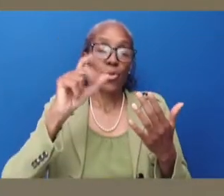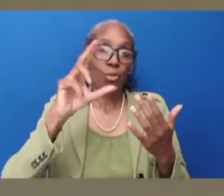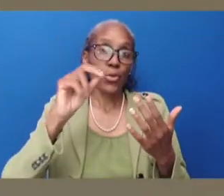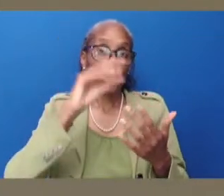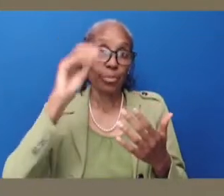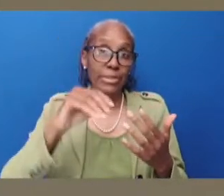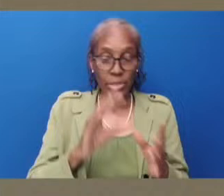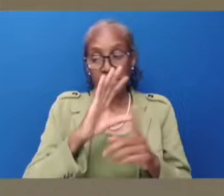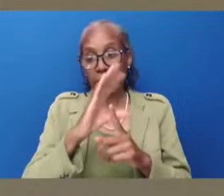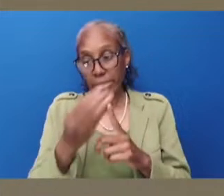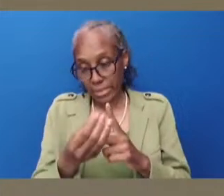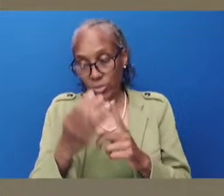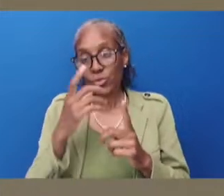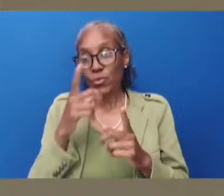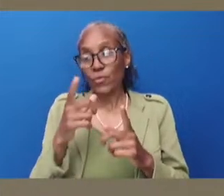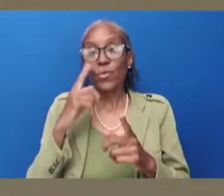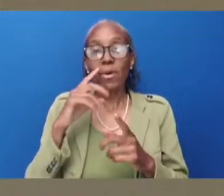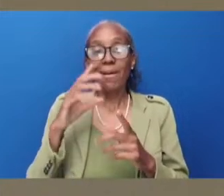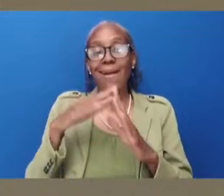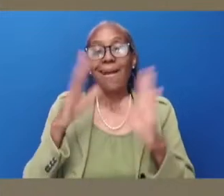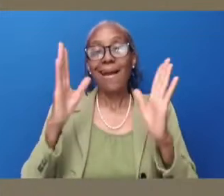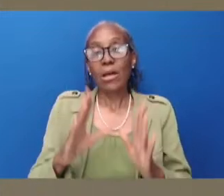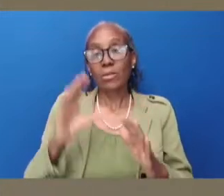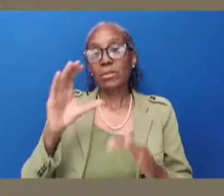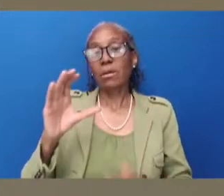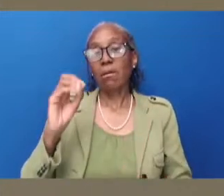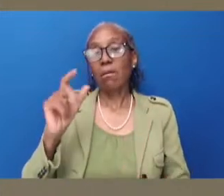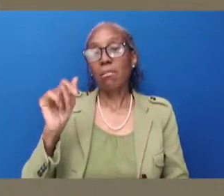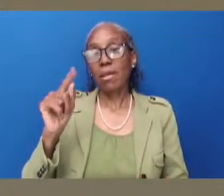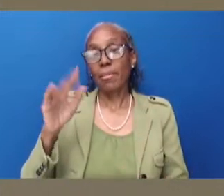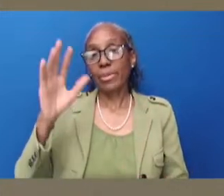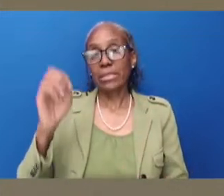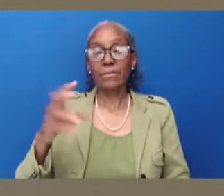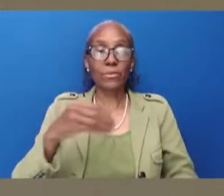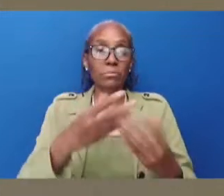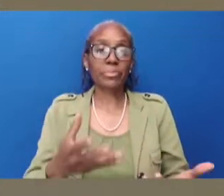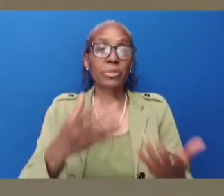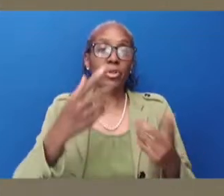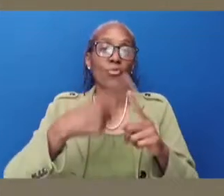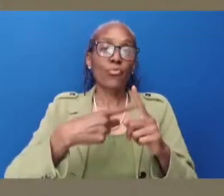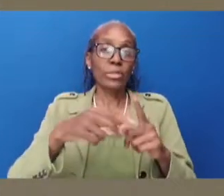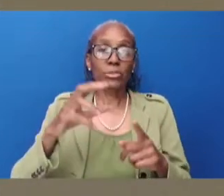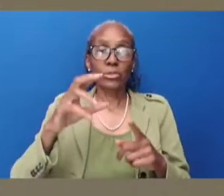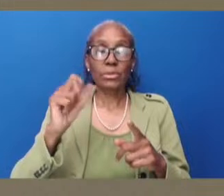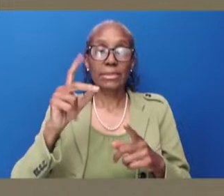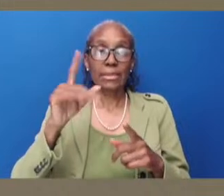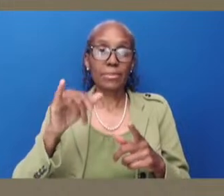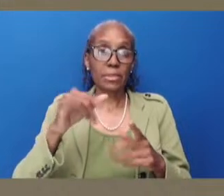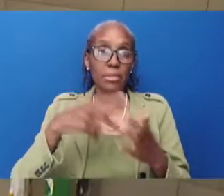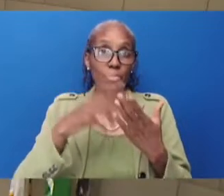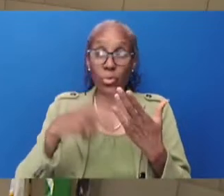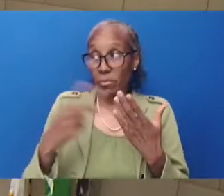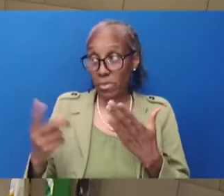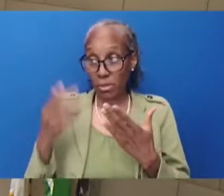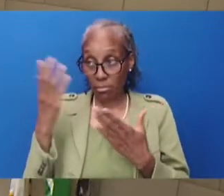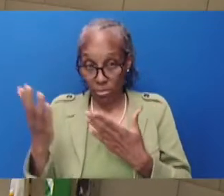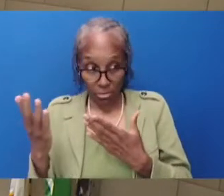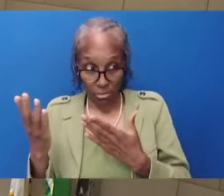SHELTER KNOLL MANAGER TO DEVELOP TERMS AND CONDITIONS AND EXECUTE AN AGREEMENT WITH HOUSING